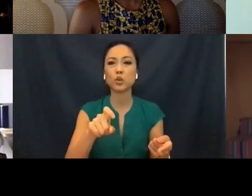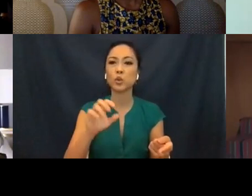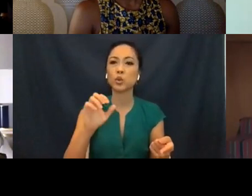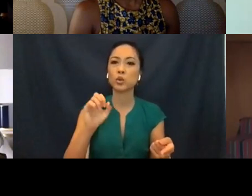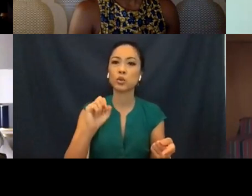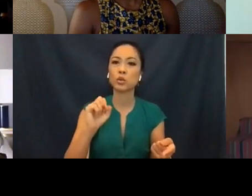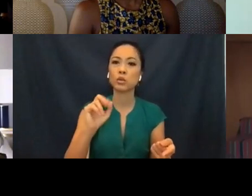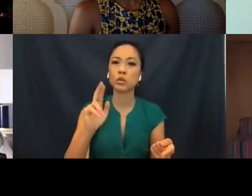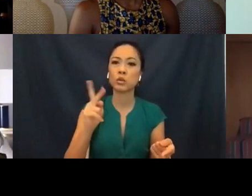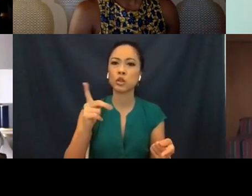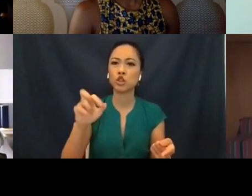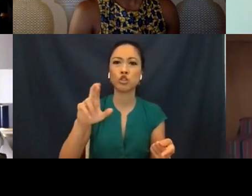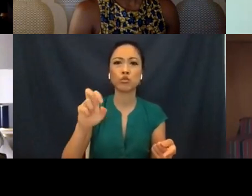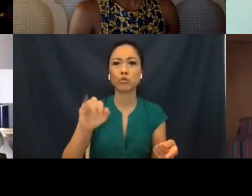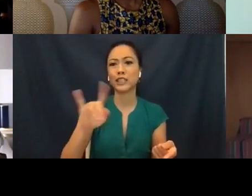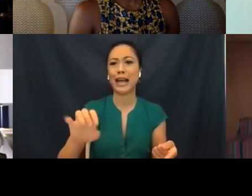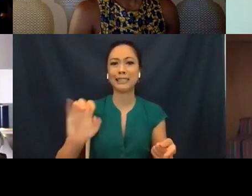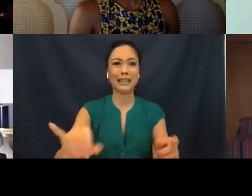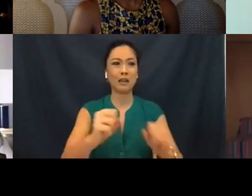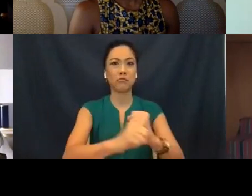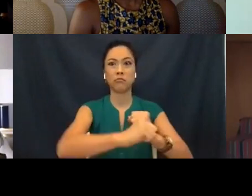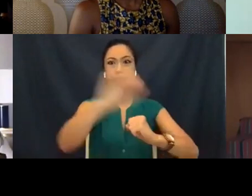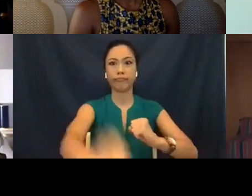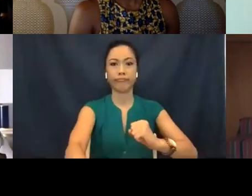artist and having the artist lead your institution and